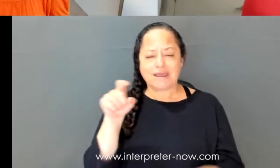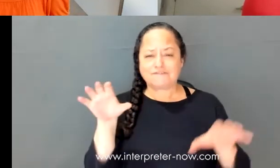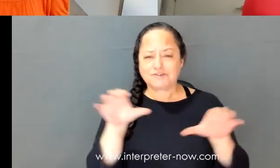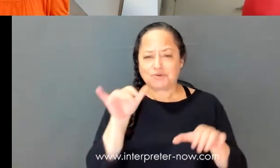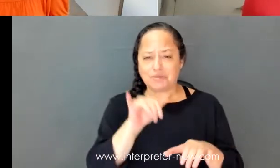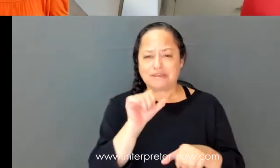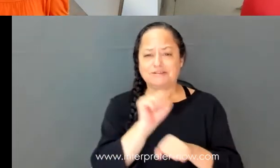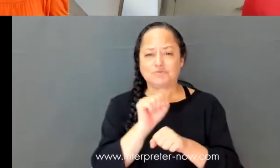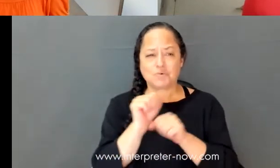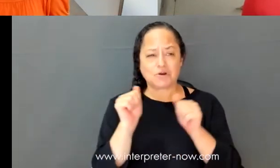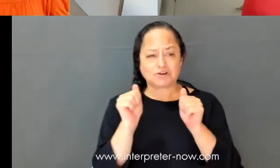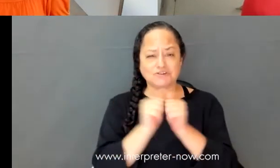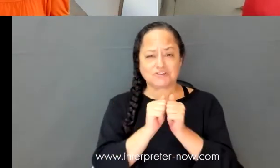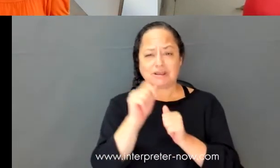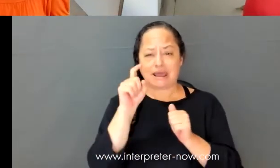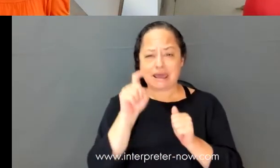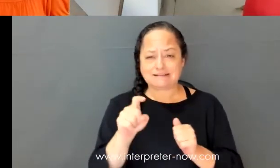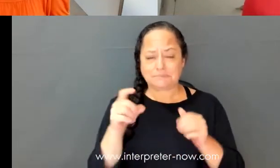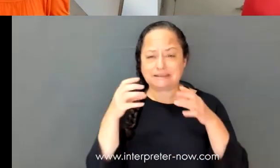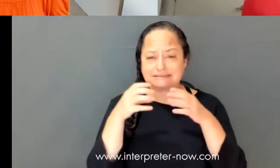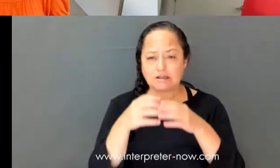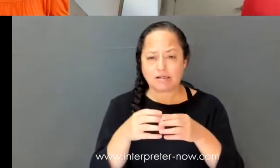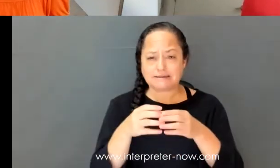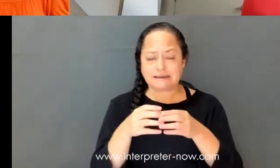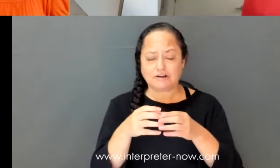There has to be solidarity.